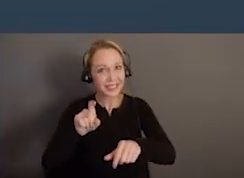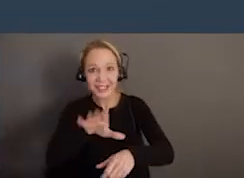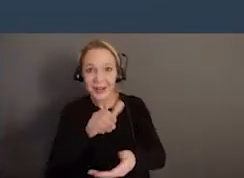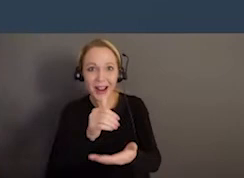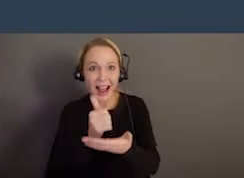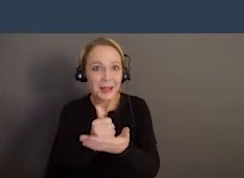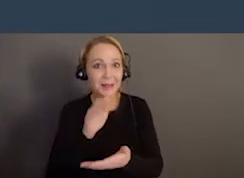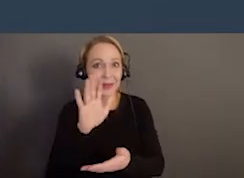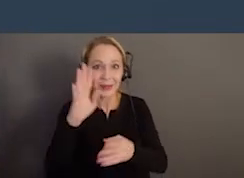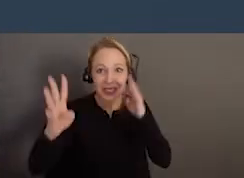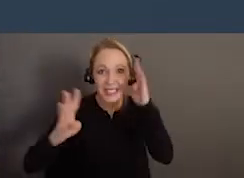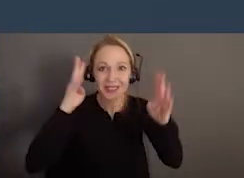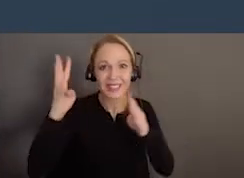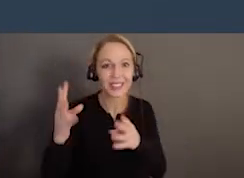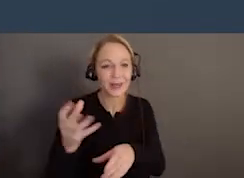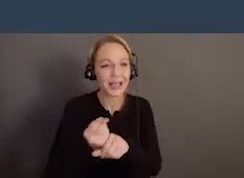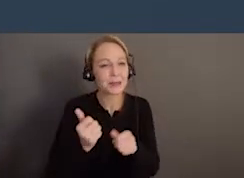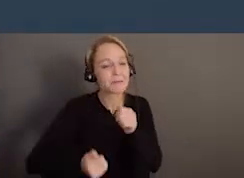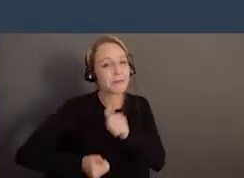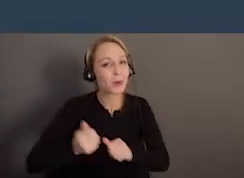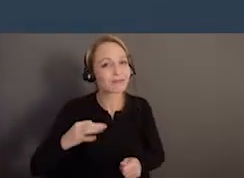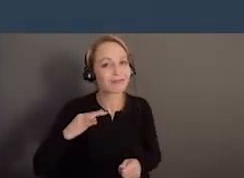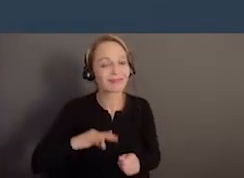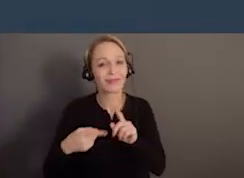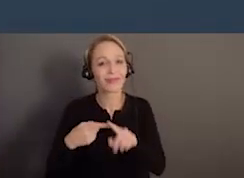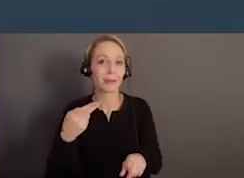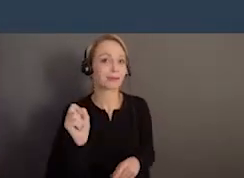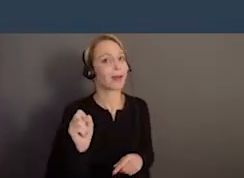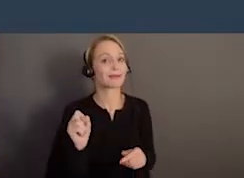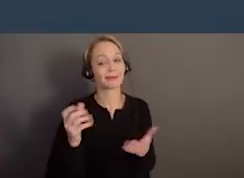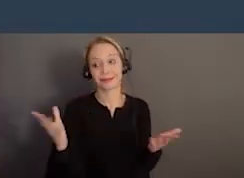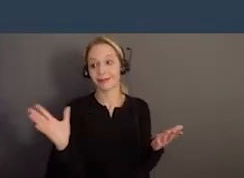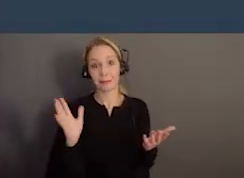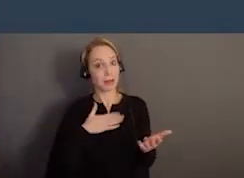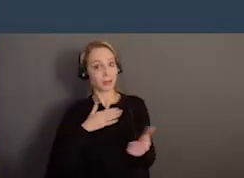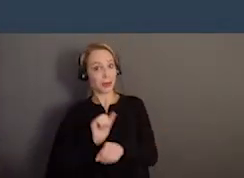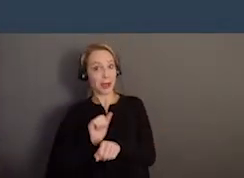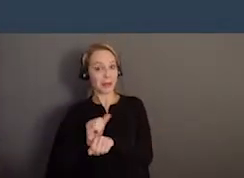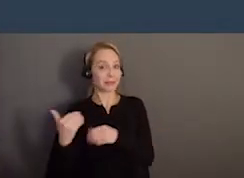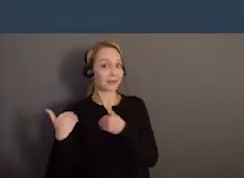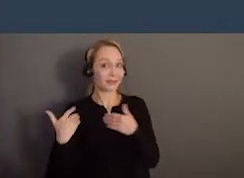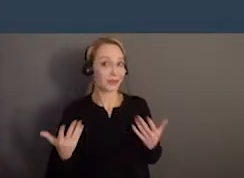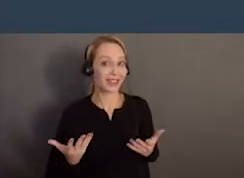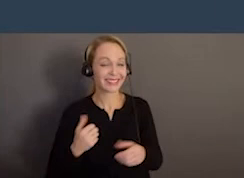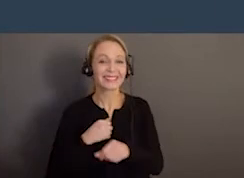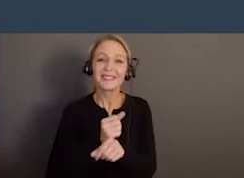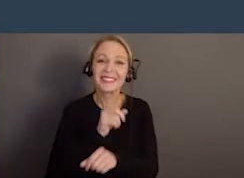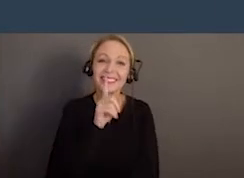WHERE I COME IN, MY JOB IS TO MAKE SURE THAT YOU HAVE THE TOOLS THAT YOU NEED.